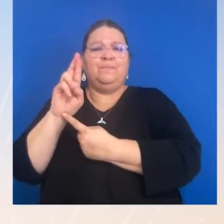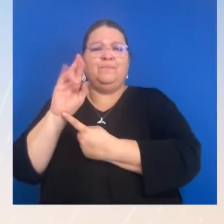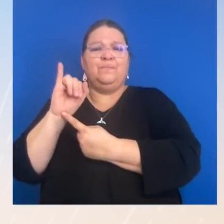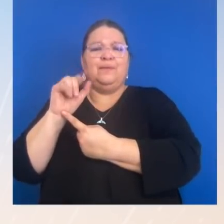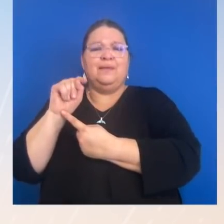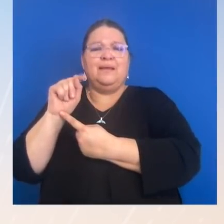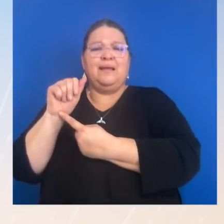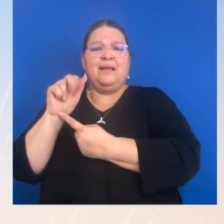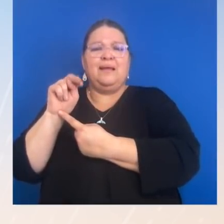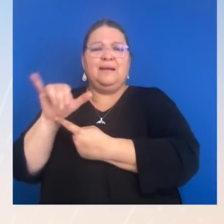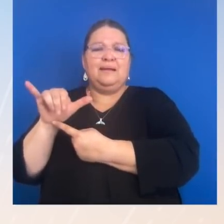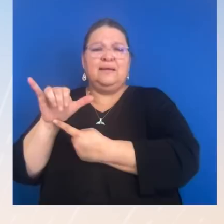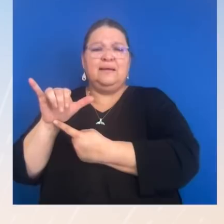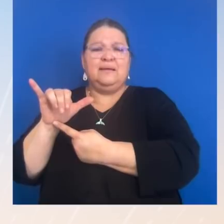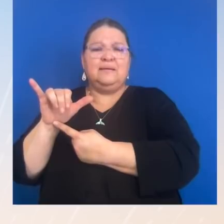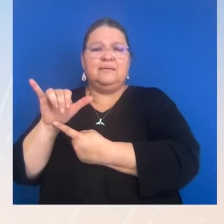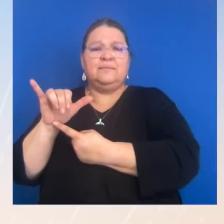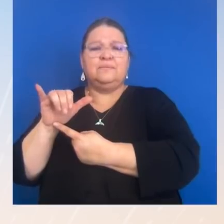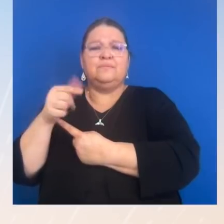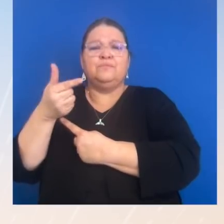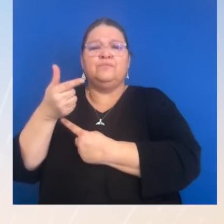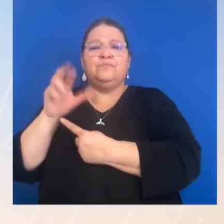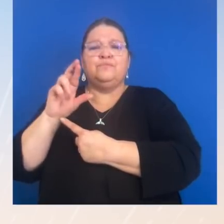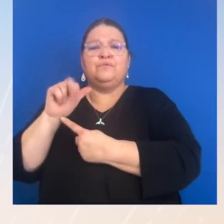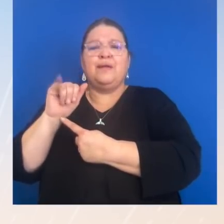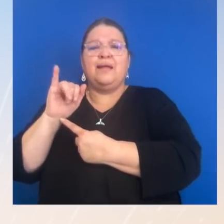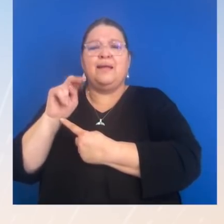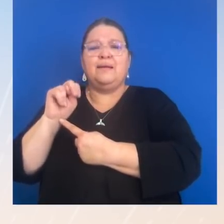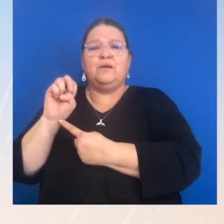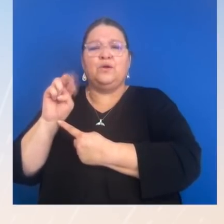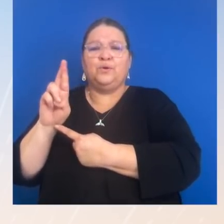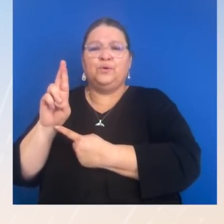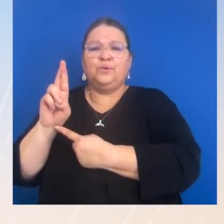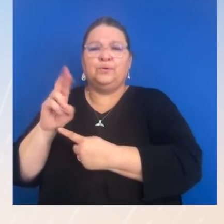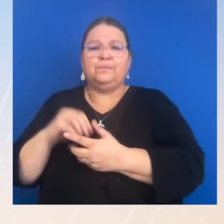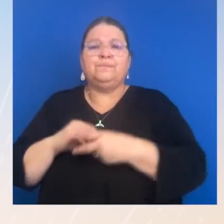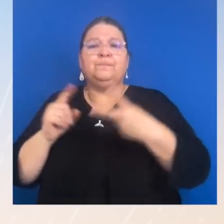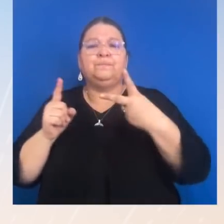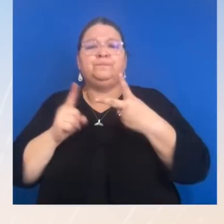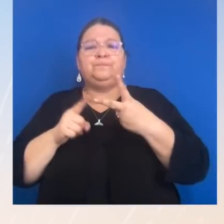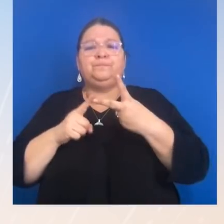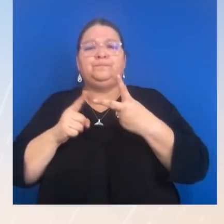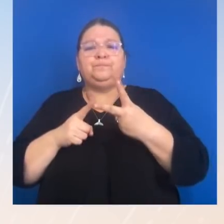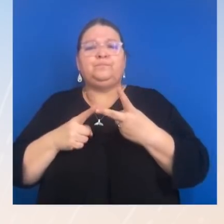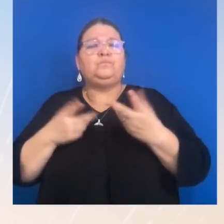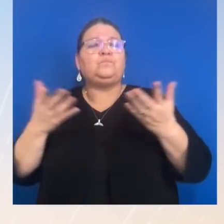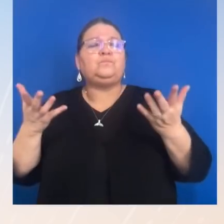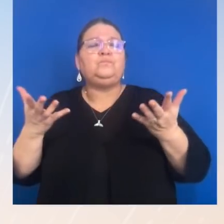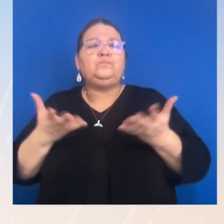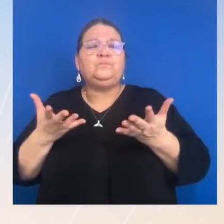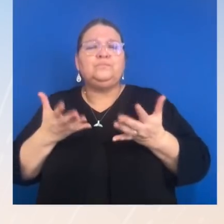when it comes to this situation for the Biden administration? Ms. Psaki: The --